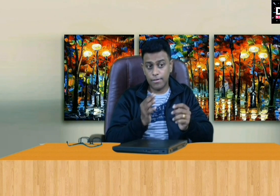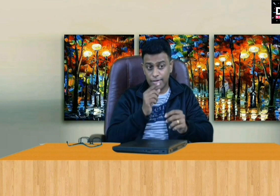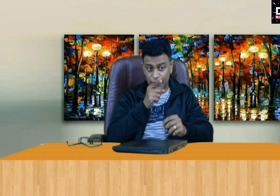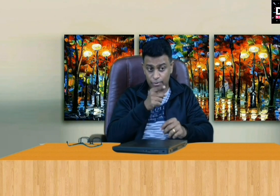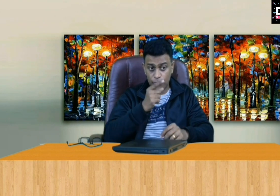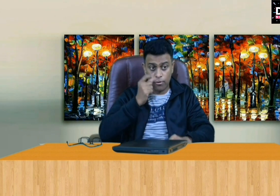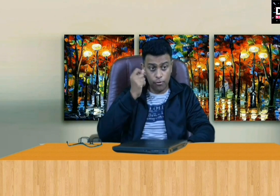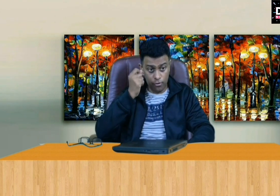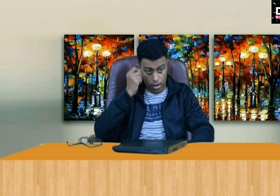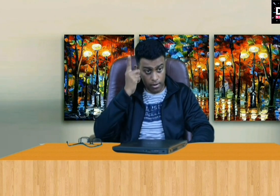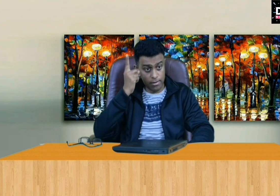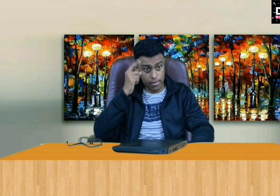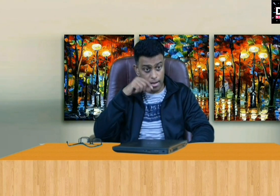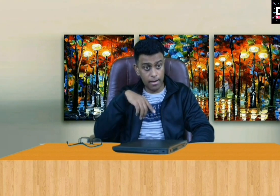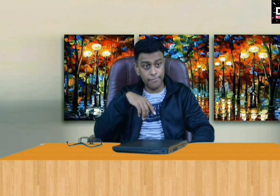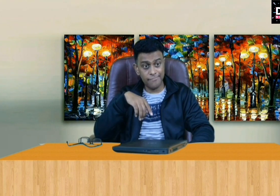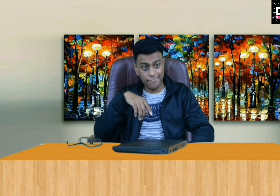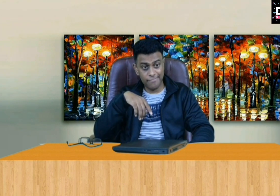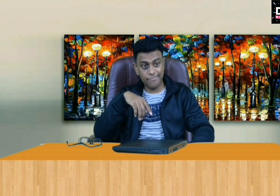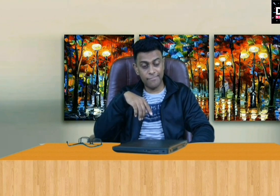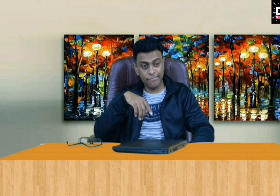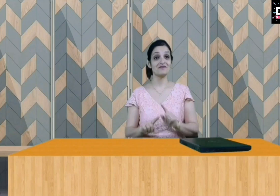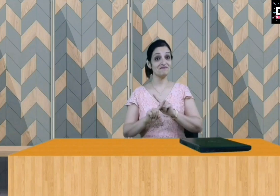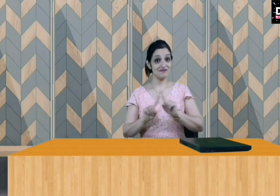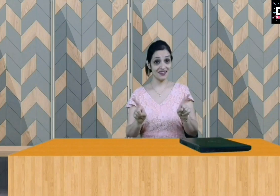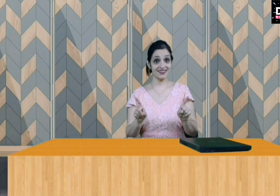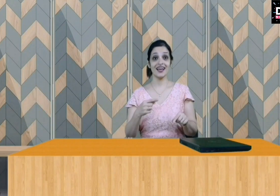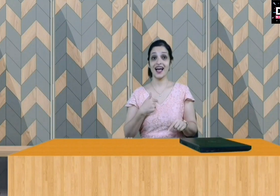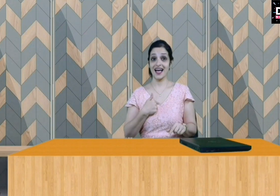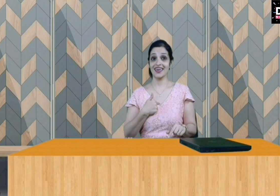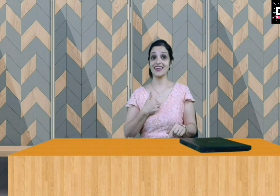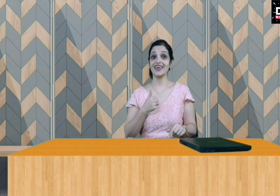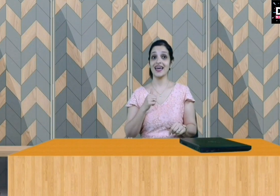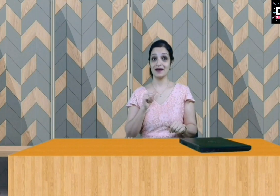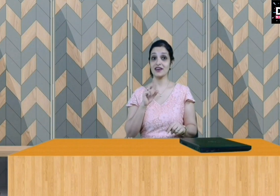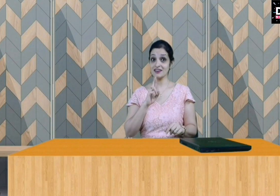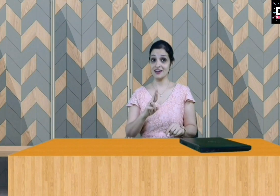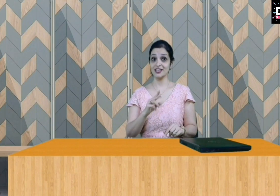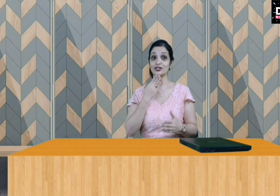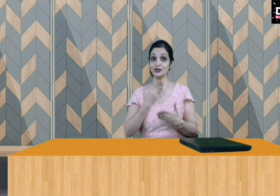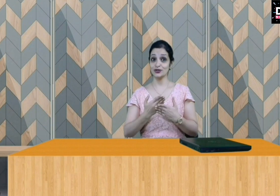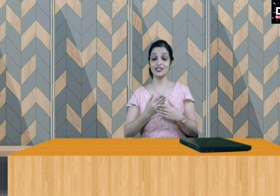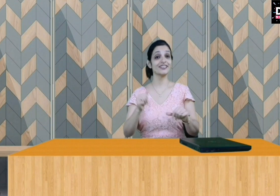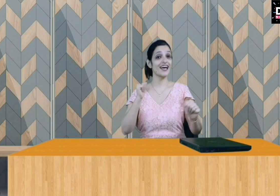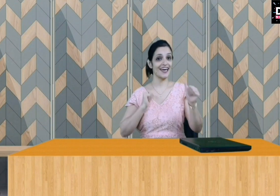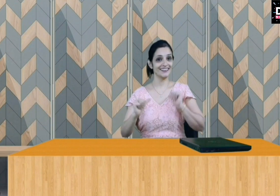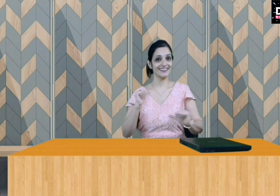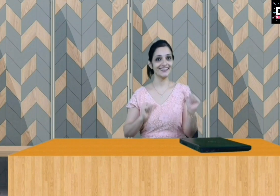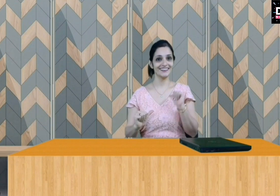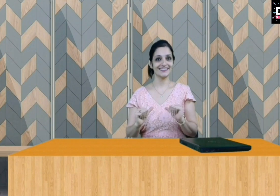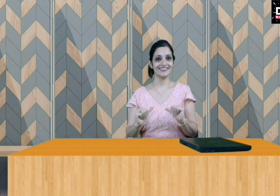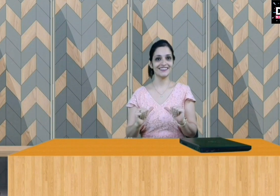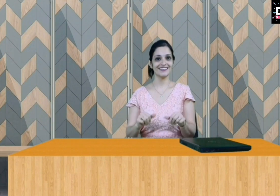Do you understand this? But I am really good in acting!